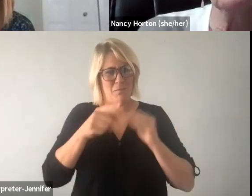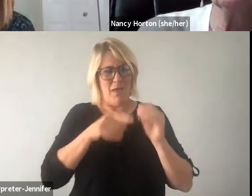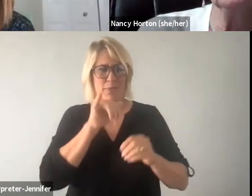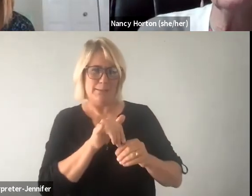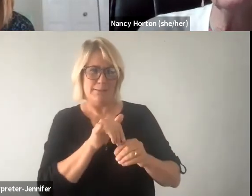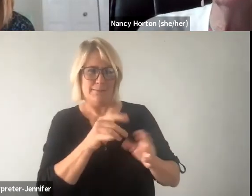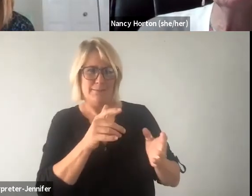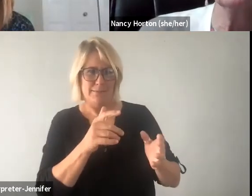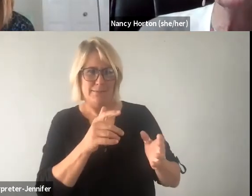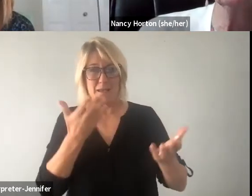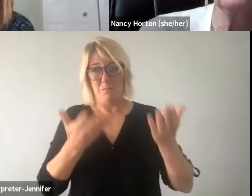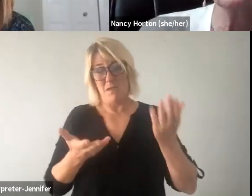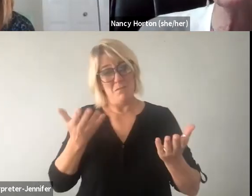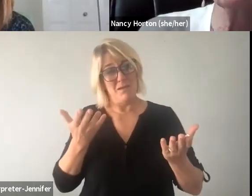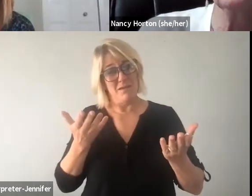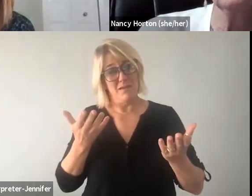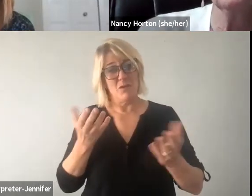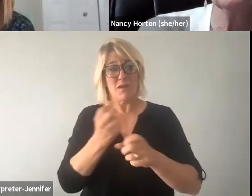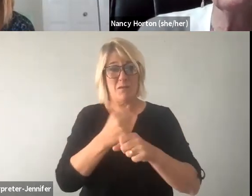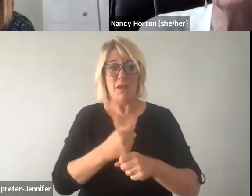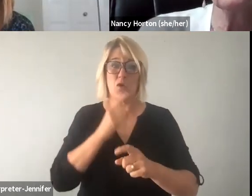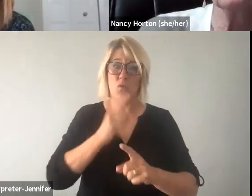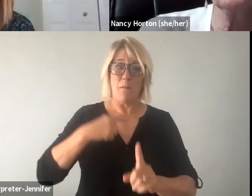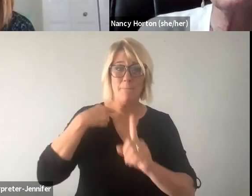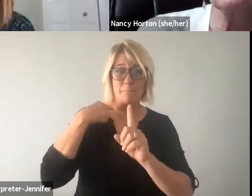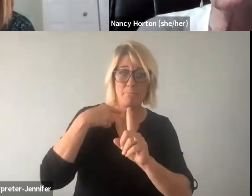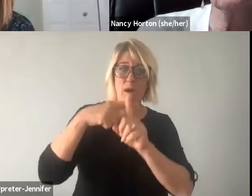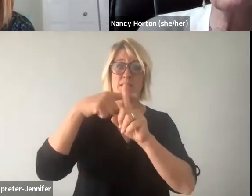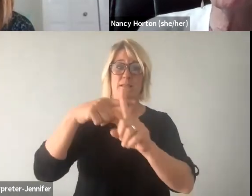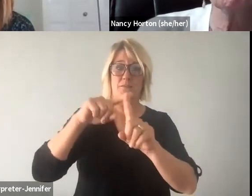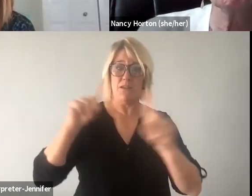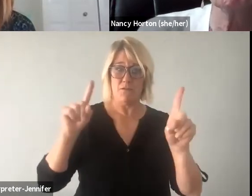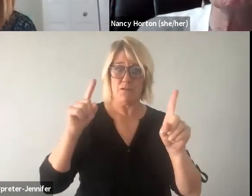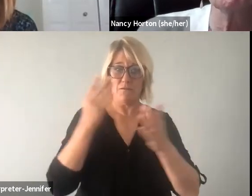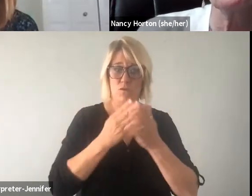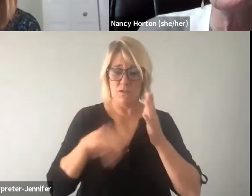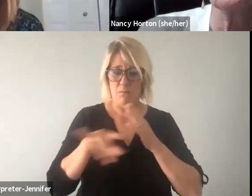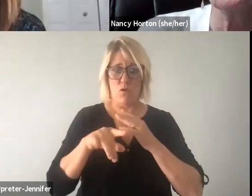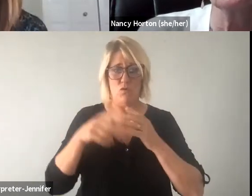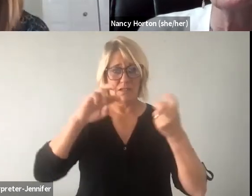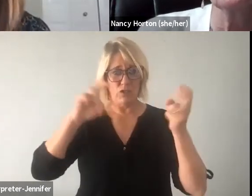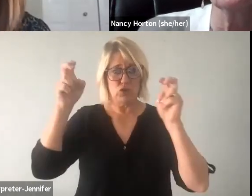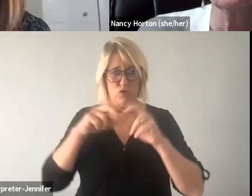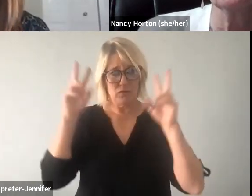core principle of be creative, let's be problem solvers about this, and we can